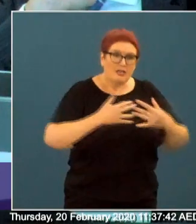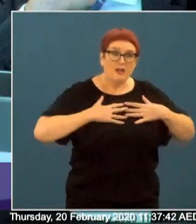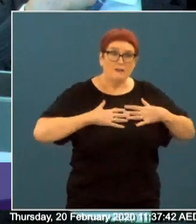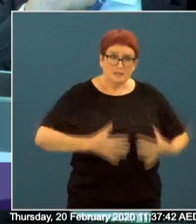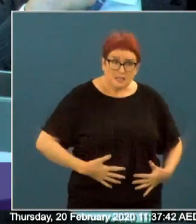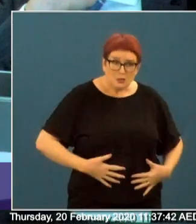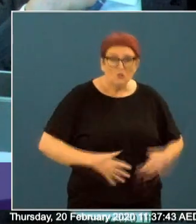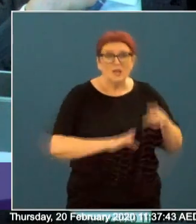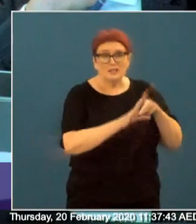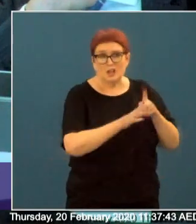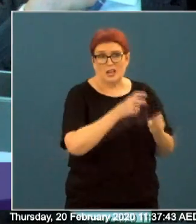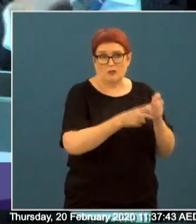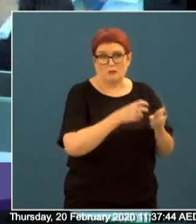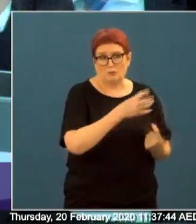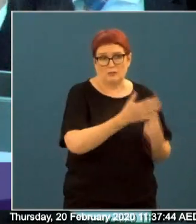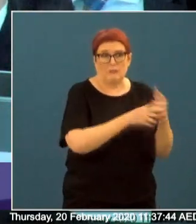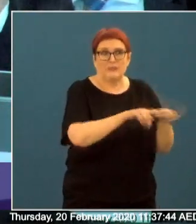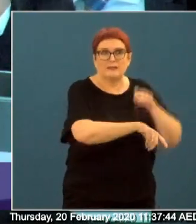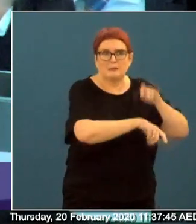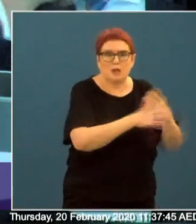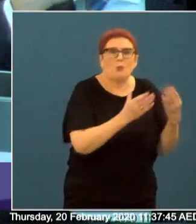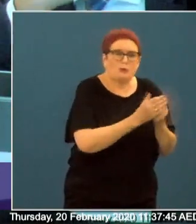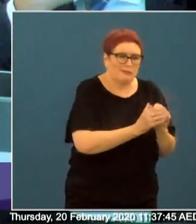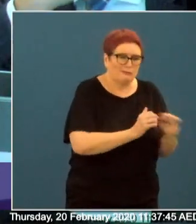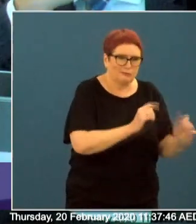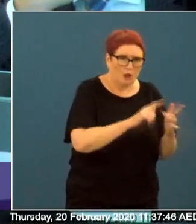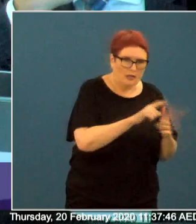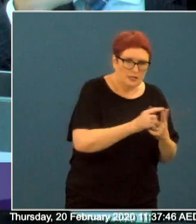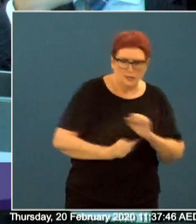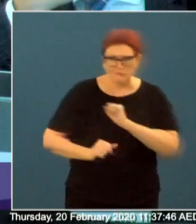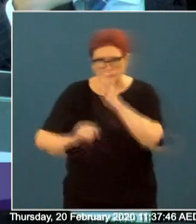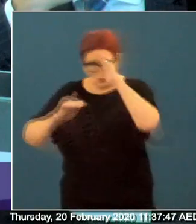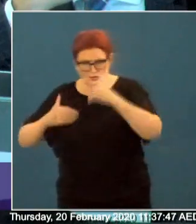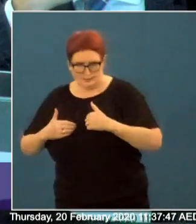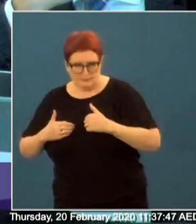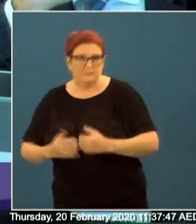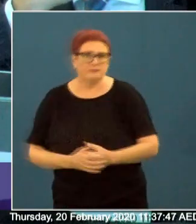And is it fair to say that this is nothing new and that there has been